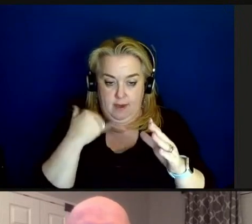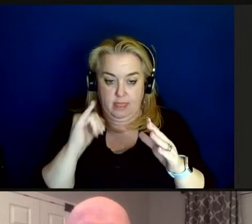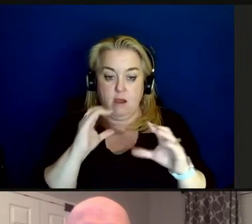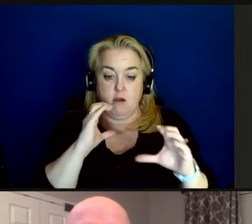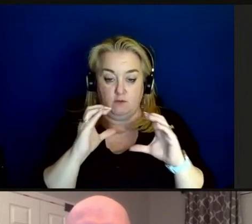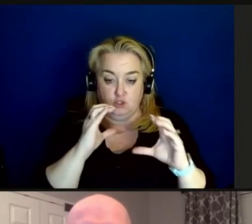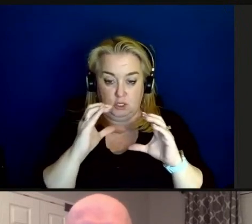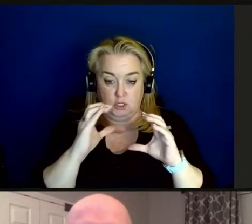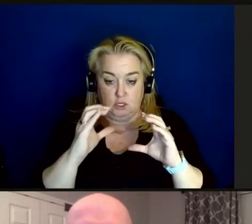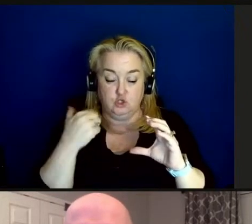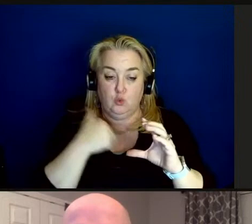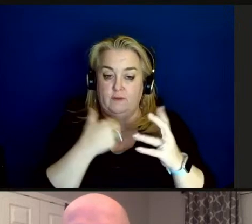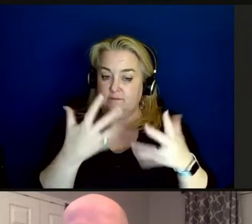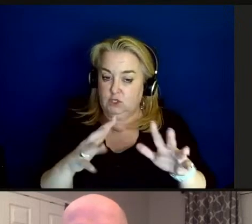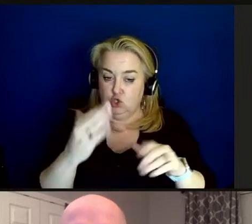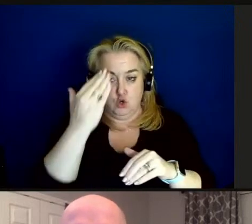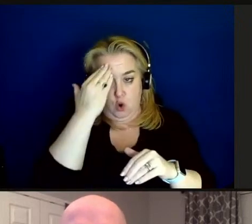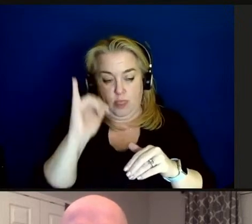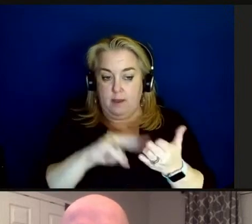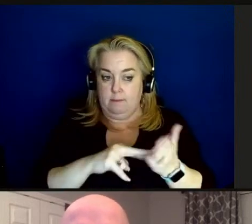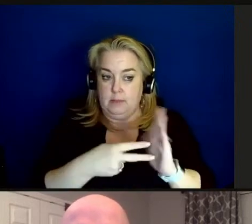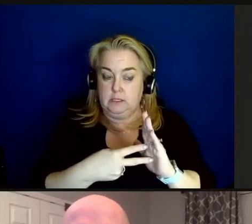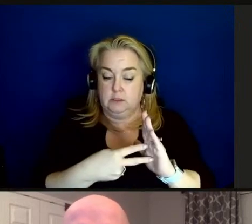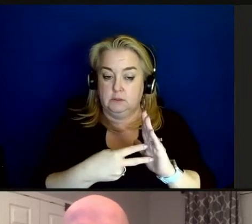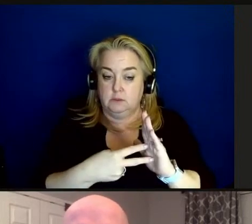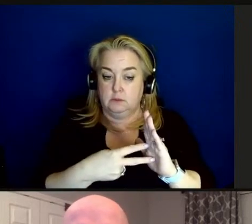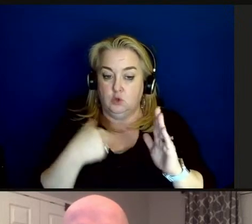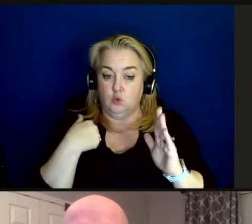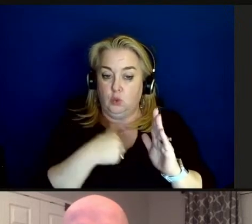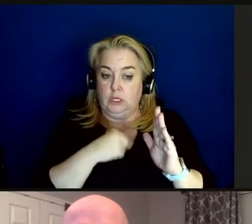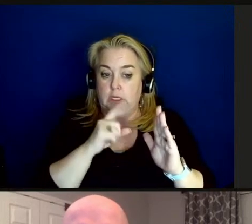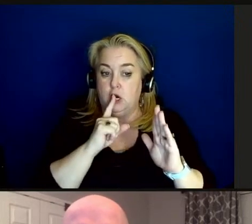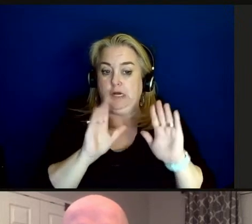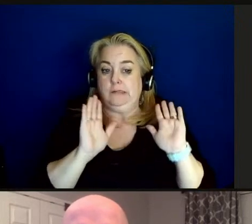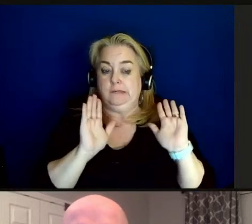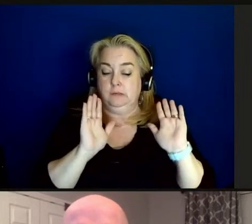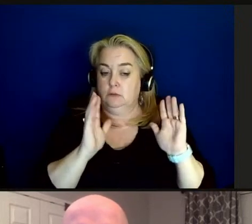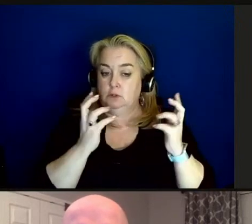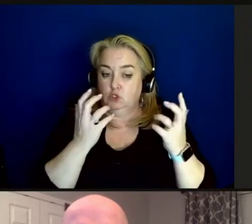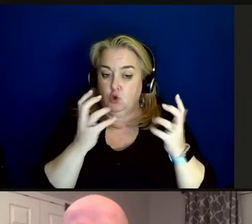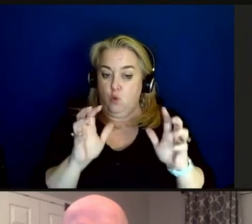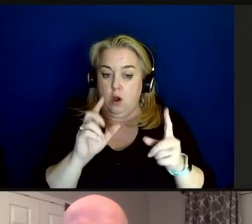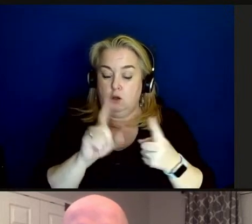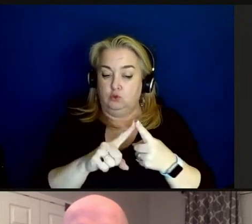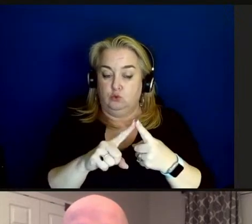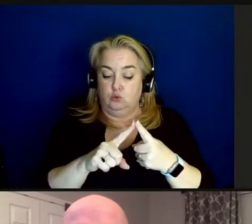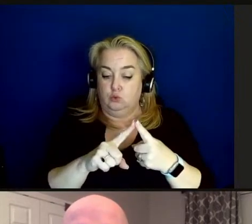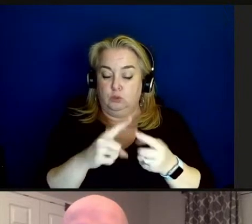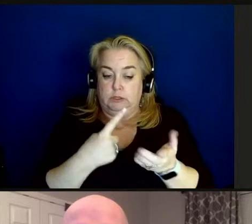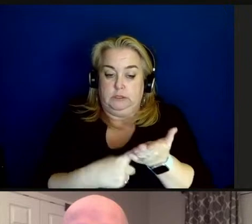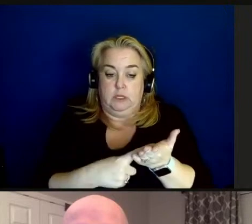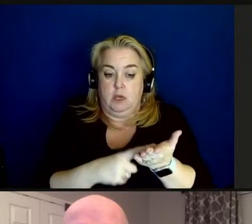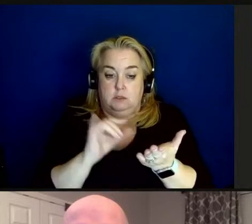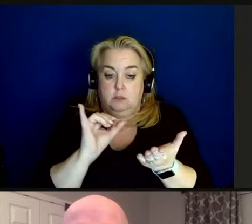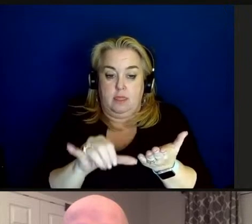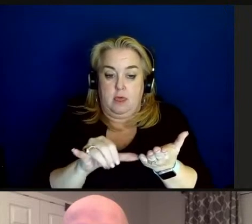YOUR QUESTIONS ABOUT THE RAMIFICATIONS OF DOING NOTHING. WE'VE HAD THOSE CONVERSATIONS